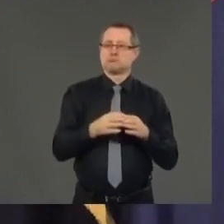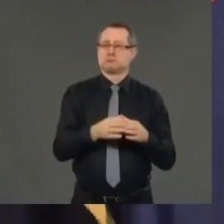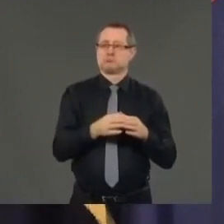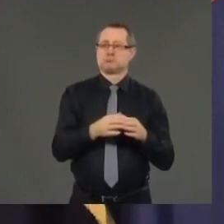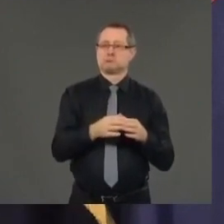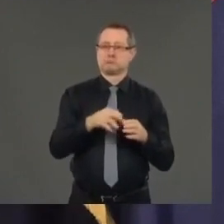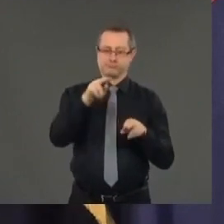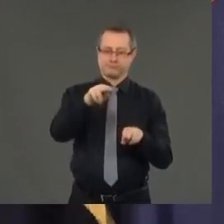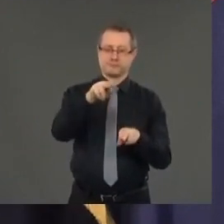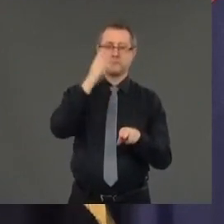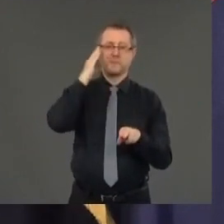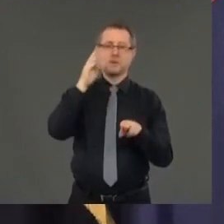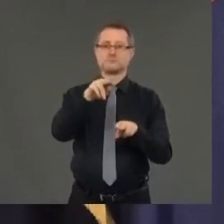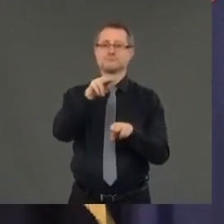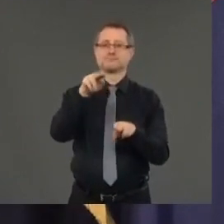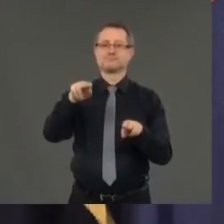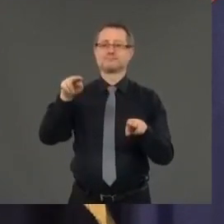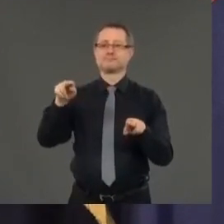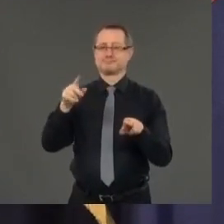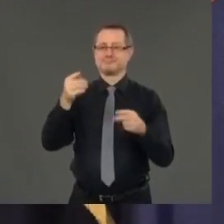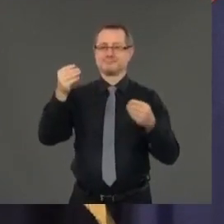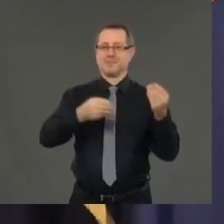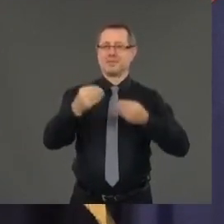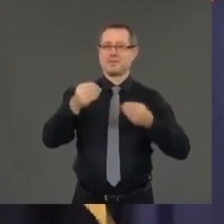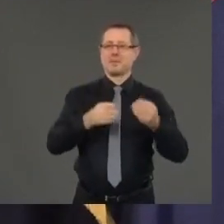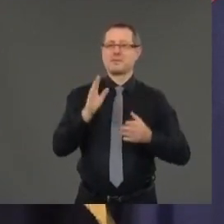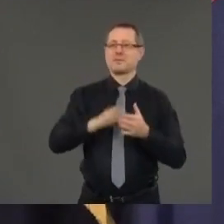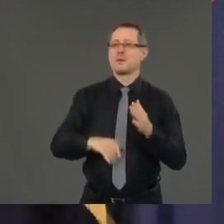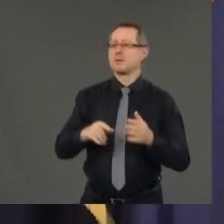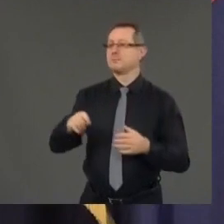ANY OTHER CONGREGATE FACILITY,